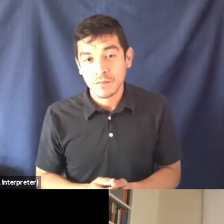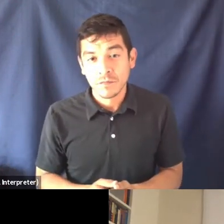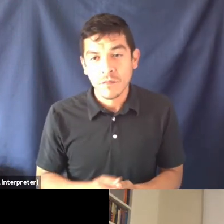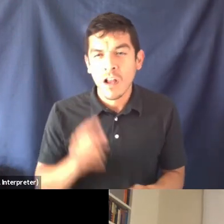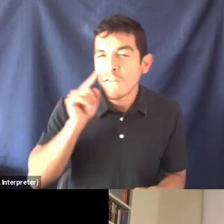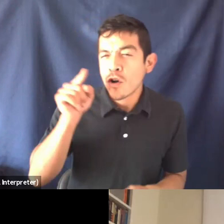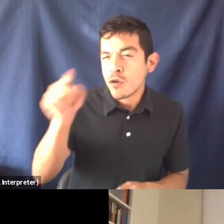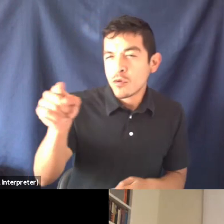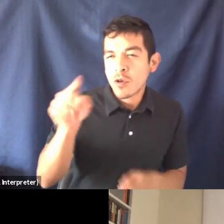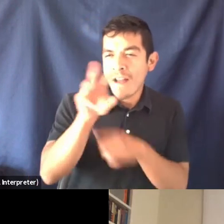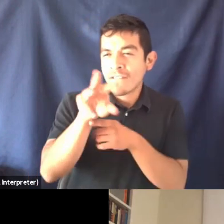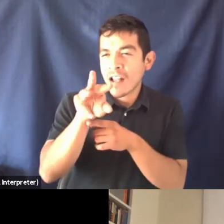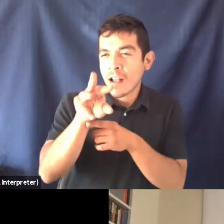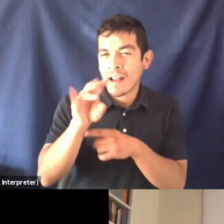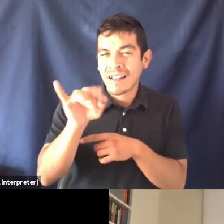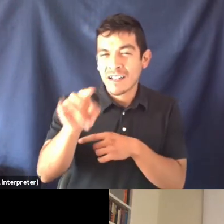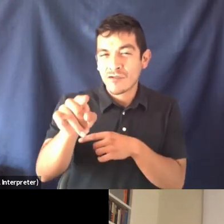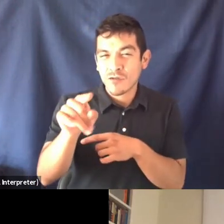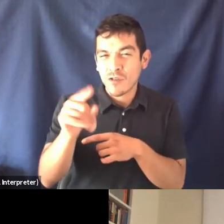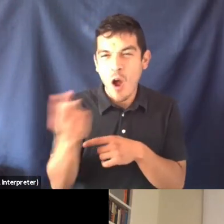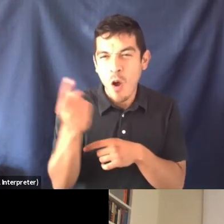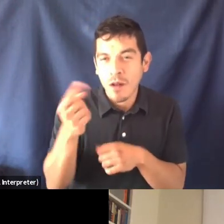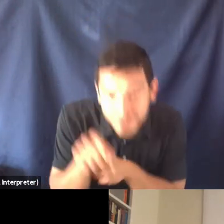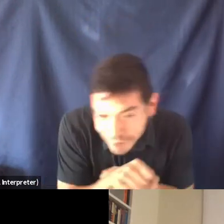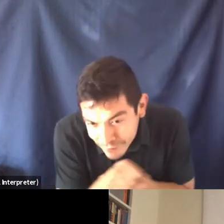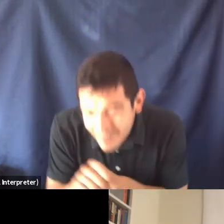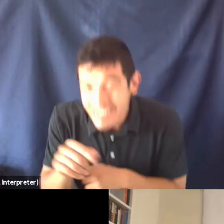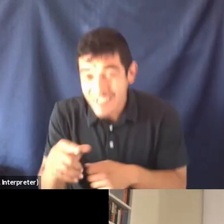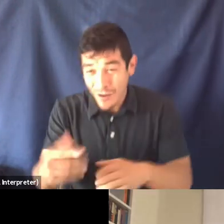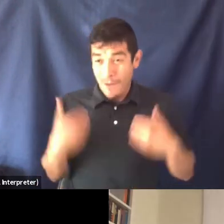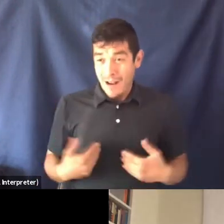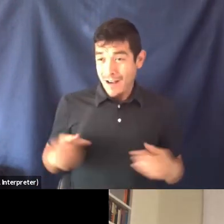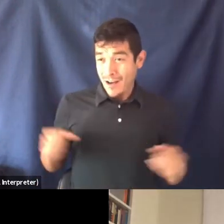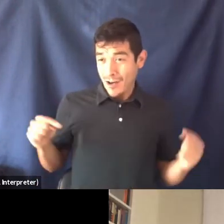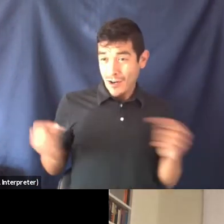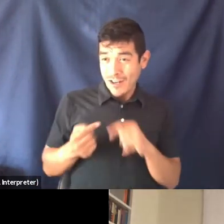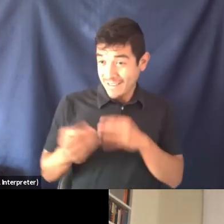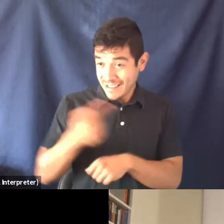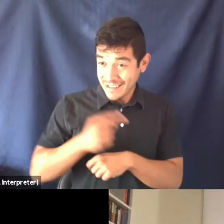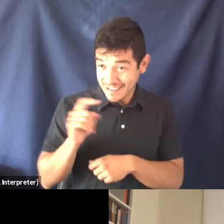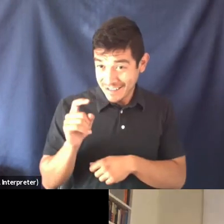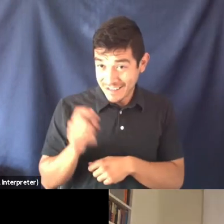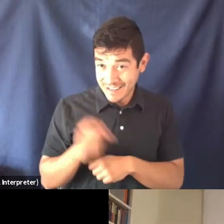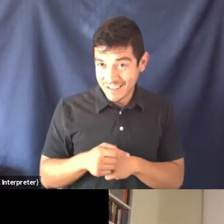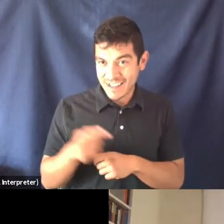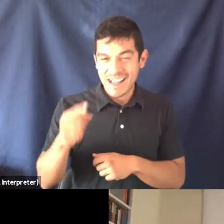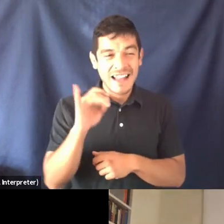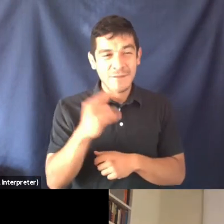I mean, physically, what did that do to you? I would think you'd be aching at the end of the day. Yeah, you're definitely there.